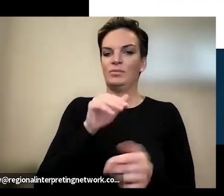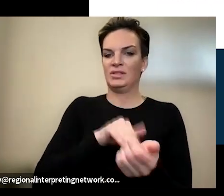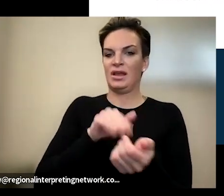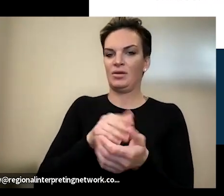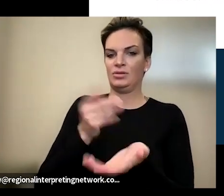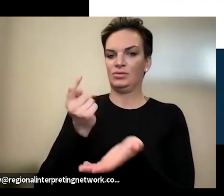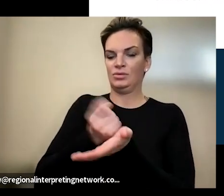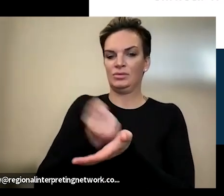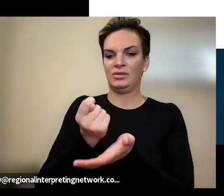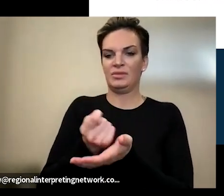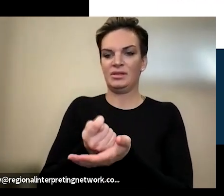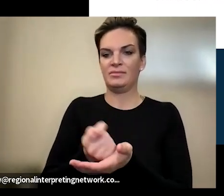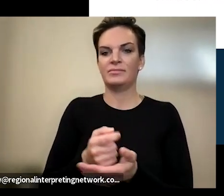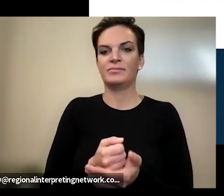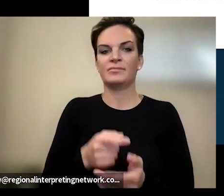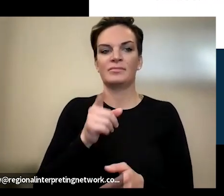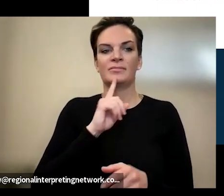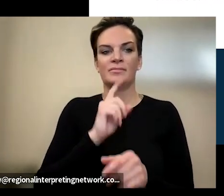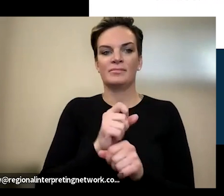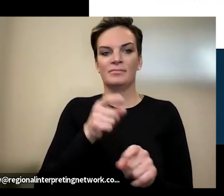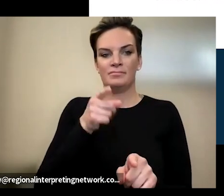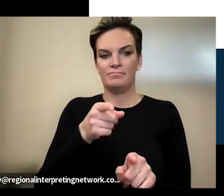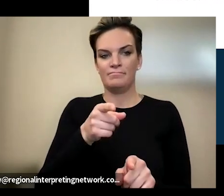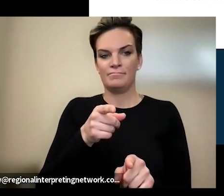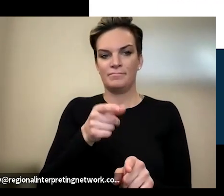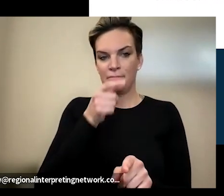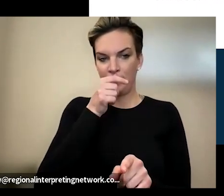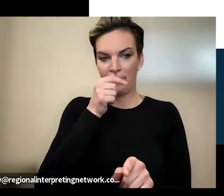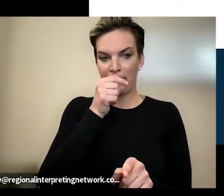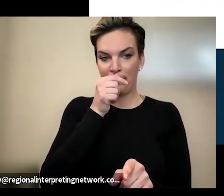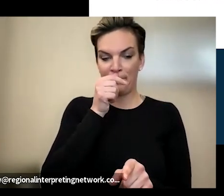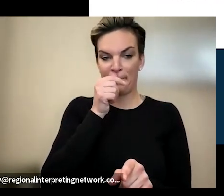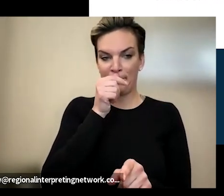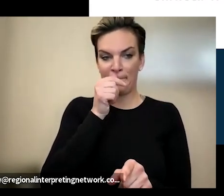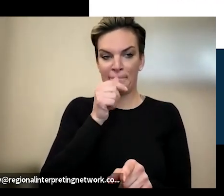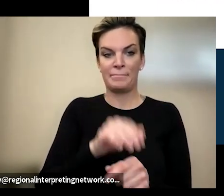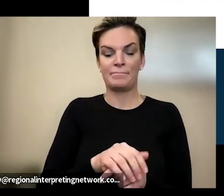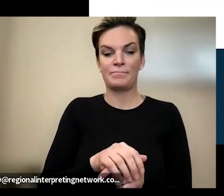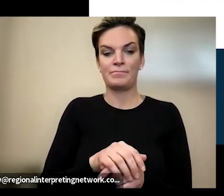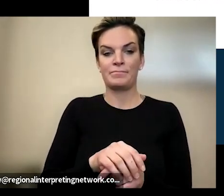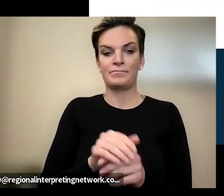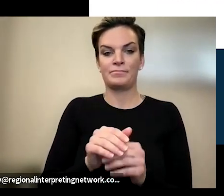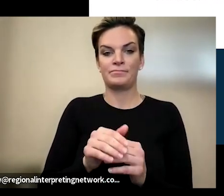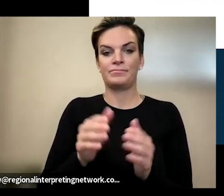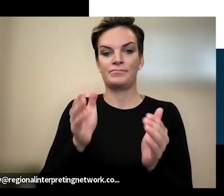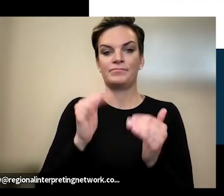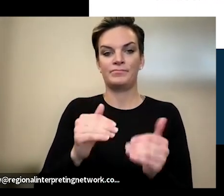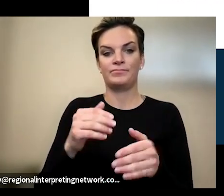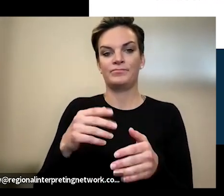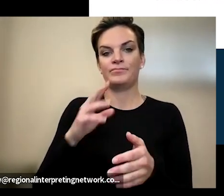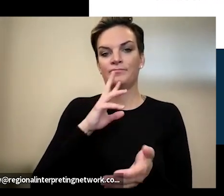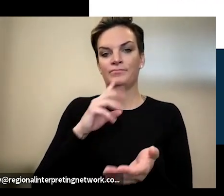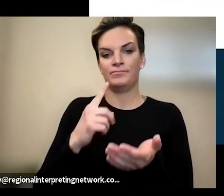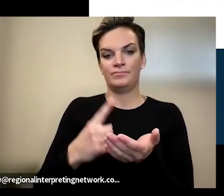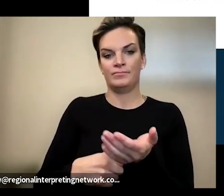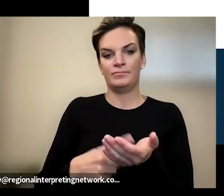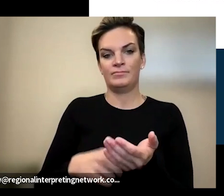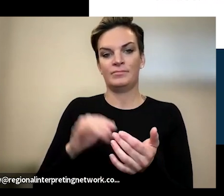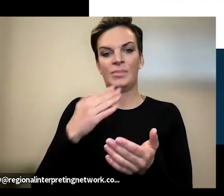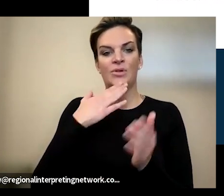this research improves efficiency," and then they go on to explain, "to make a dramatic example,